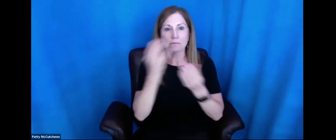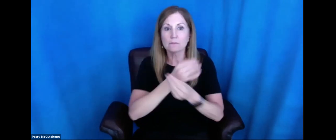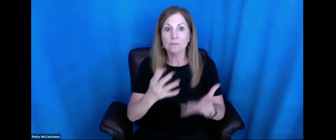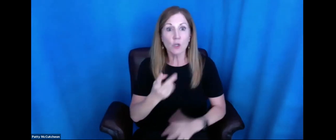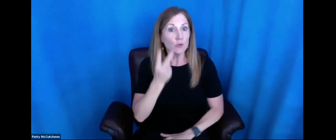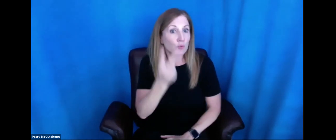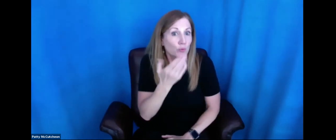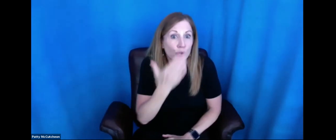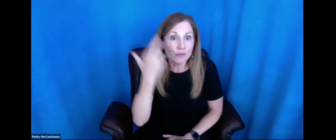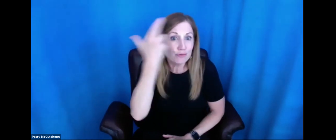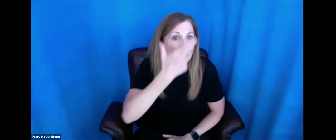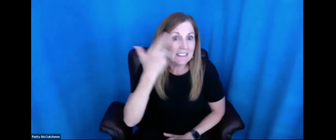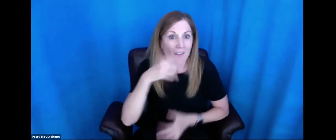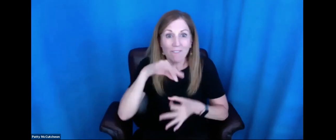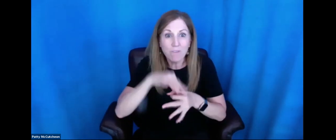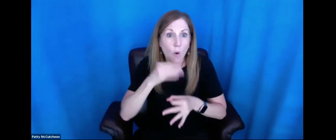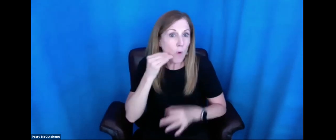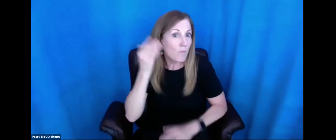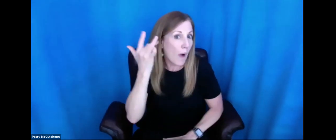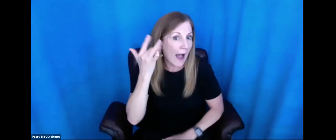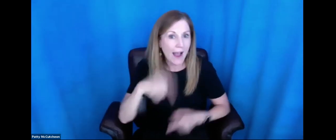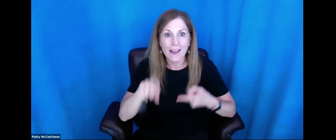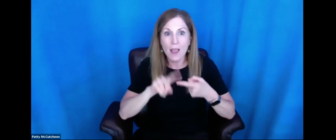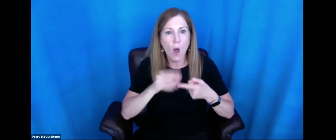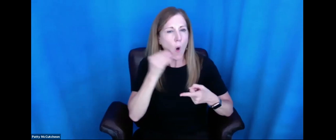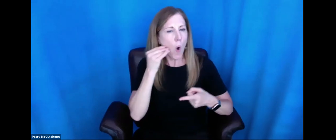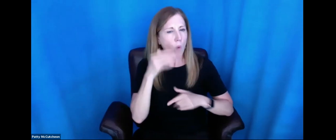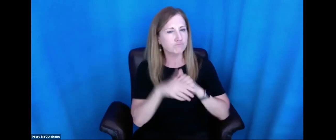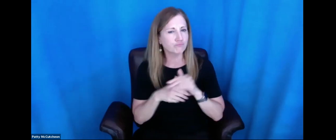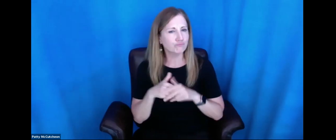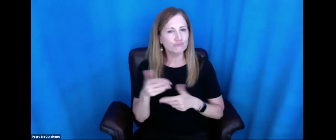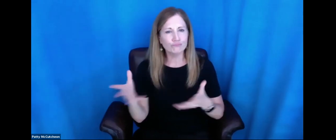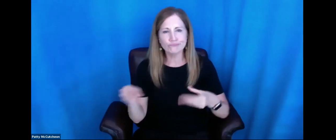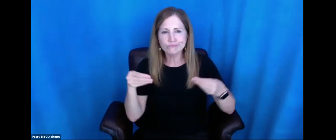One is convenience, which is the reason that so many have already chosen to vote that way, and the second is